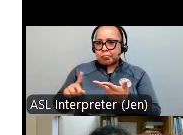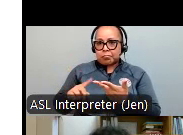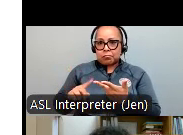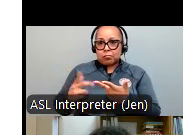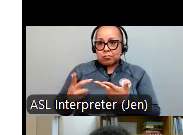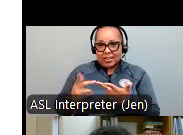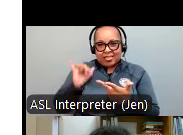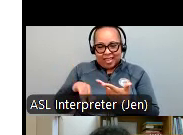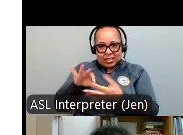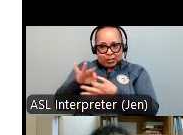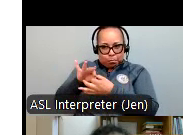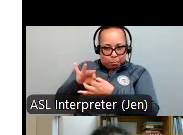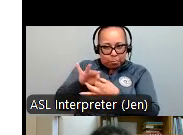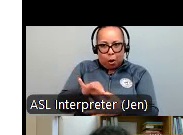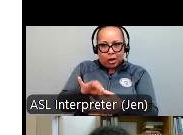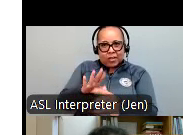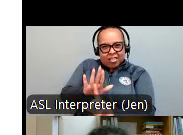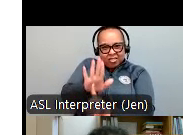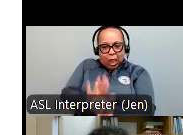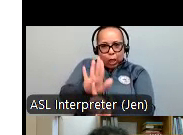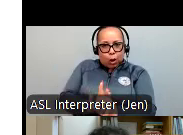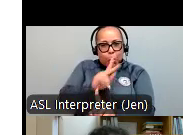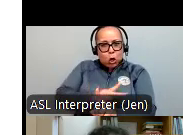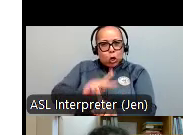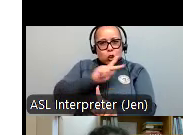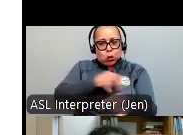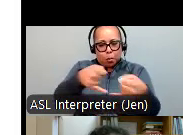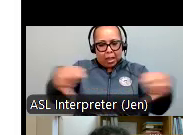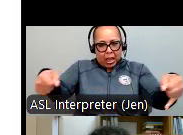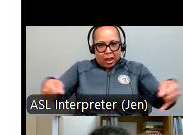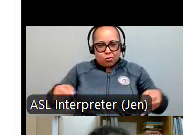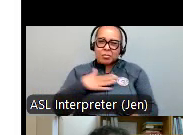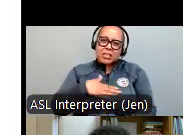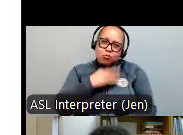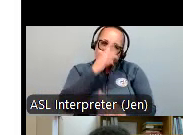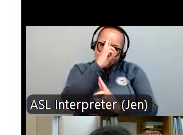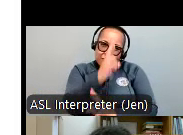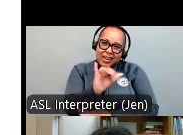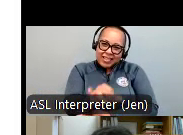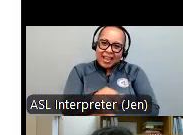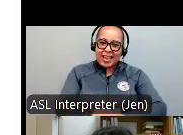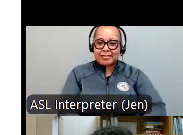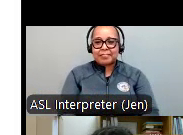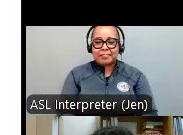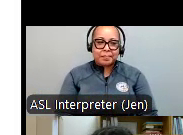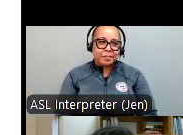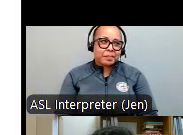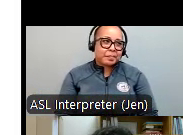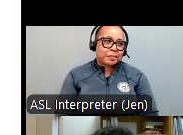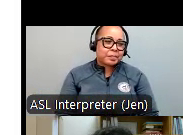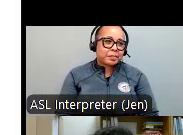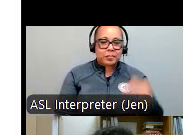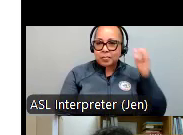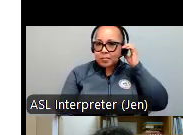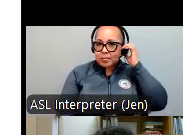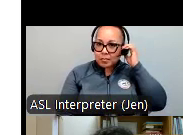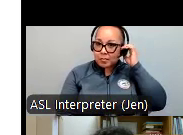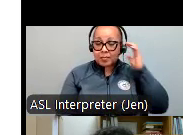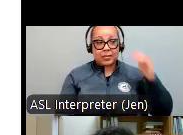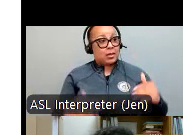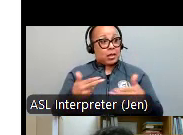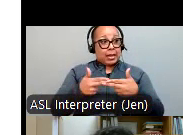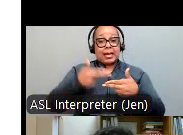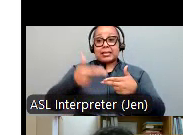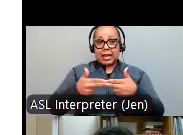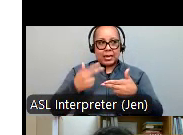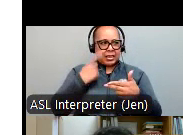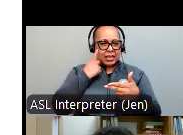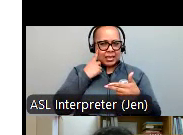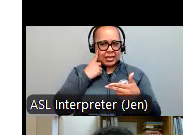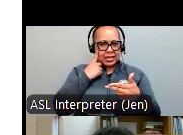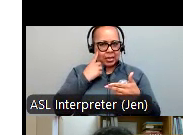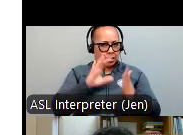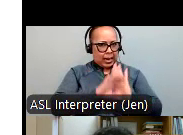part of that personal boundary space. So please respect that. Next slide. I think that's clear.